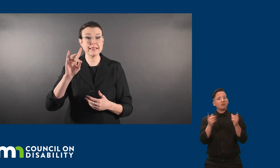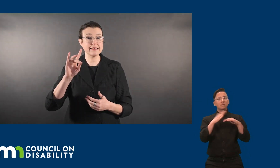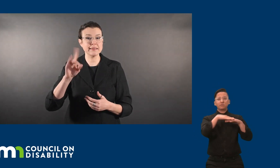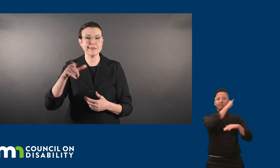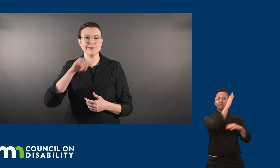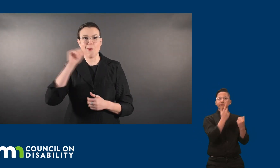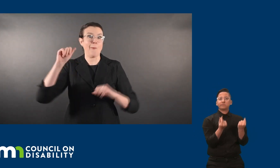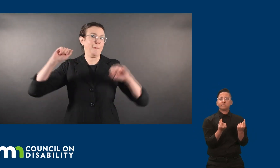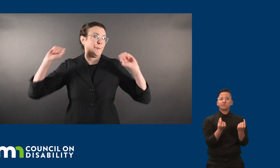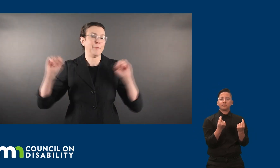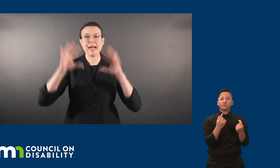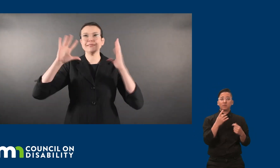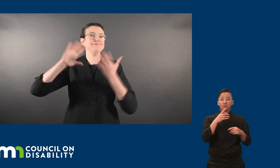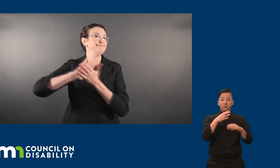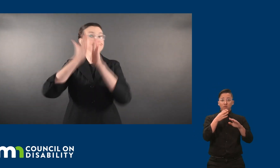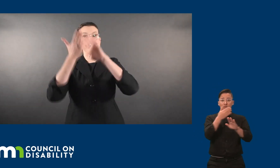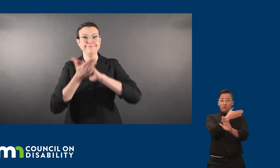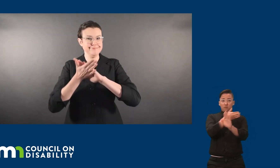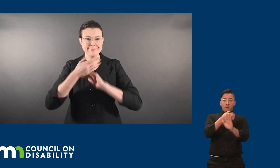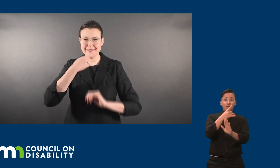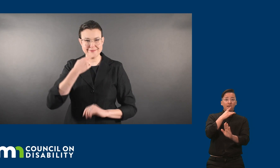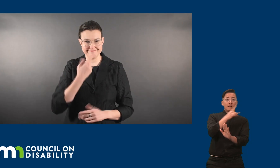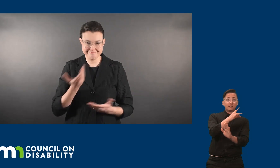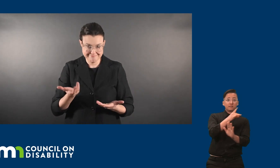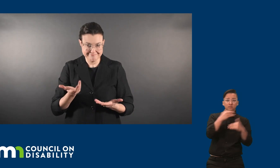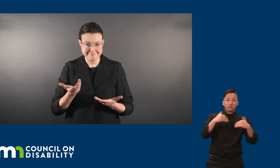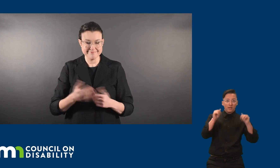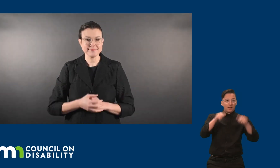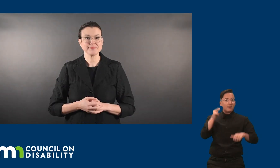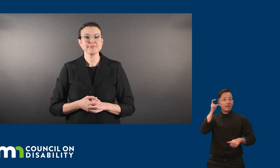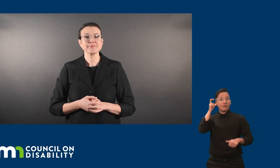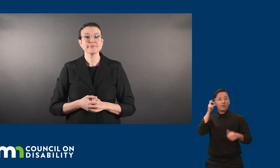don't magically become hearing.